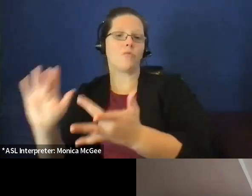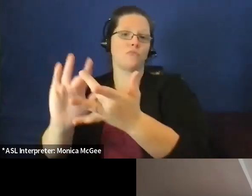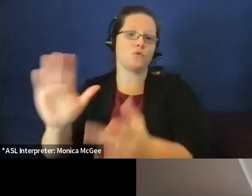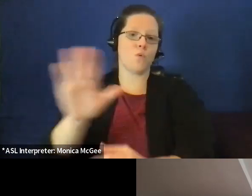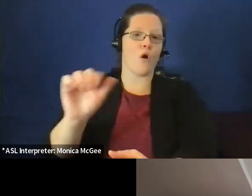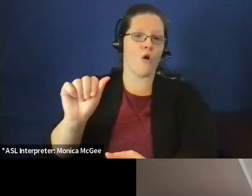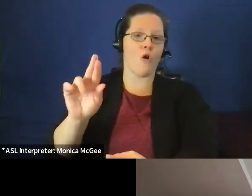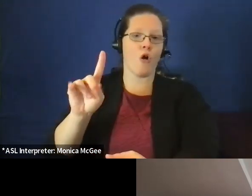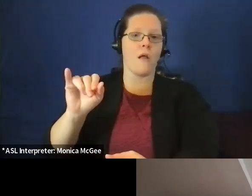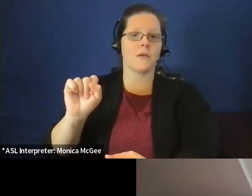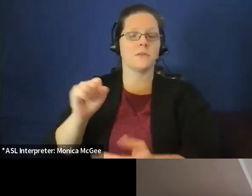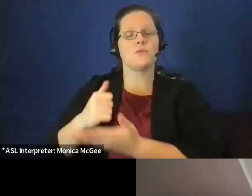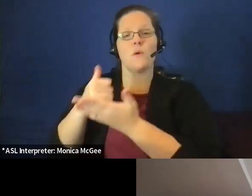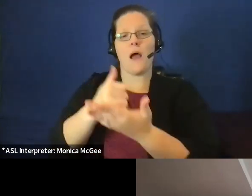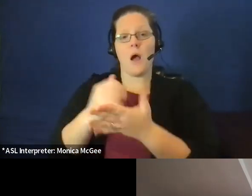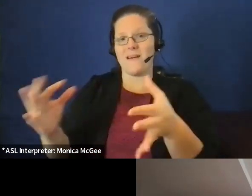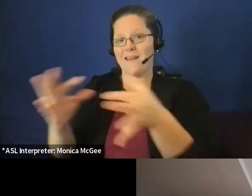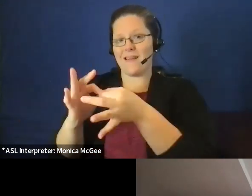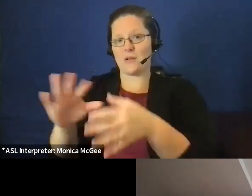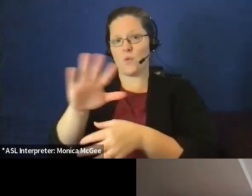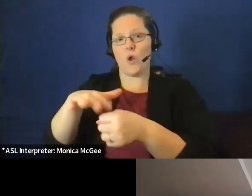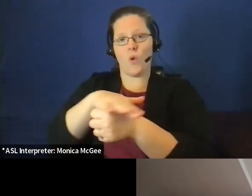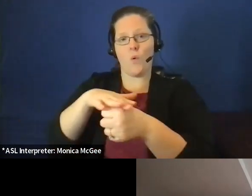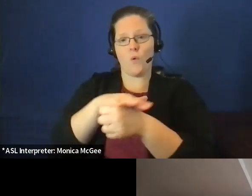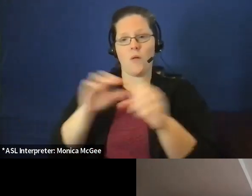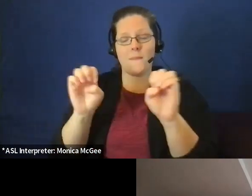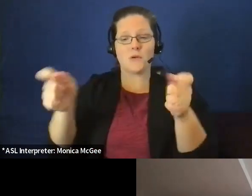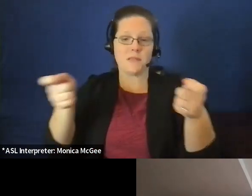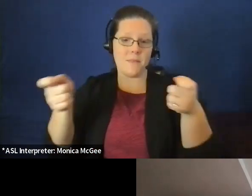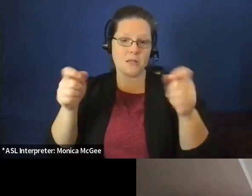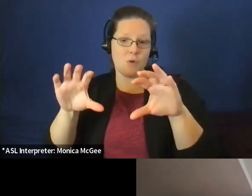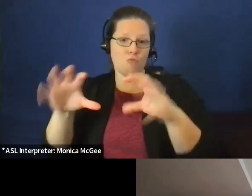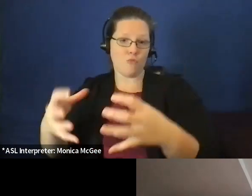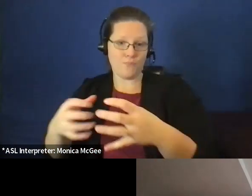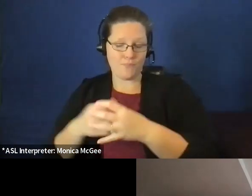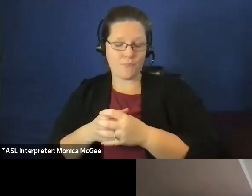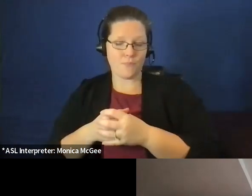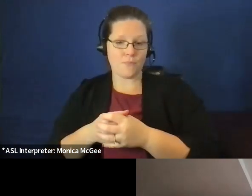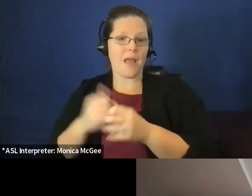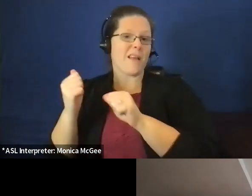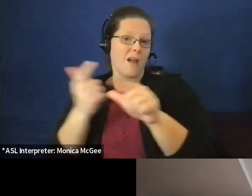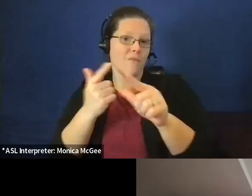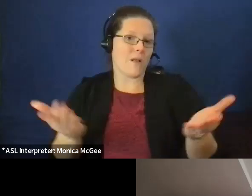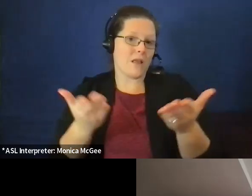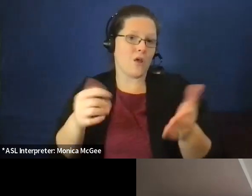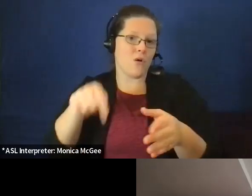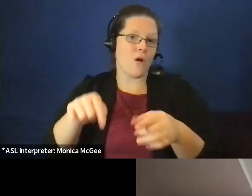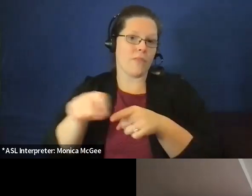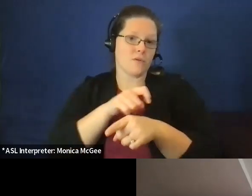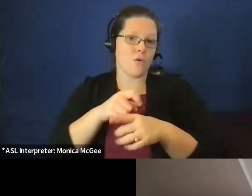back from them in a week or two, feel free to reach out to them. Our